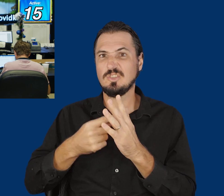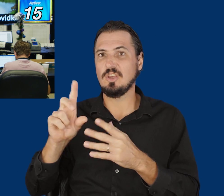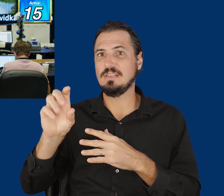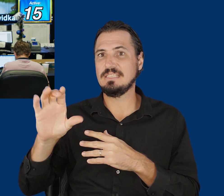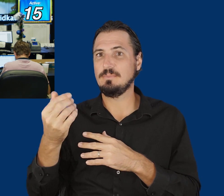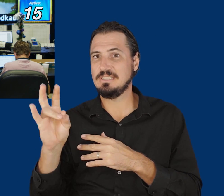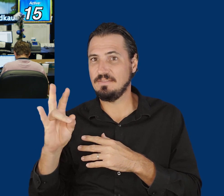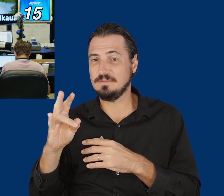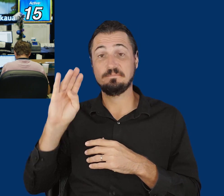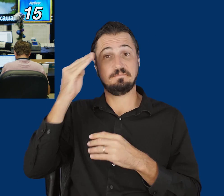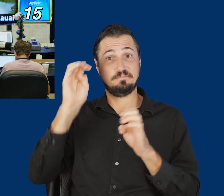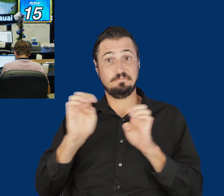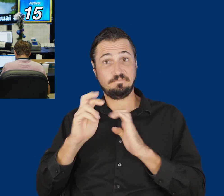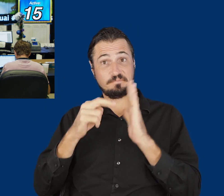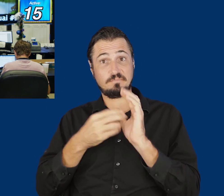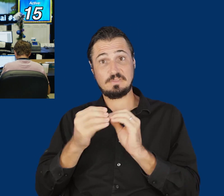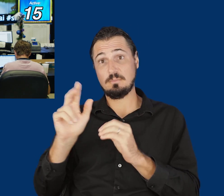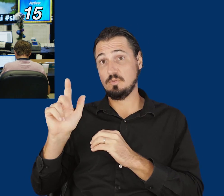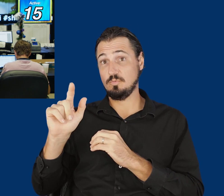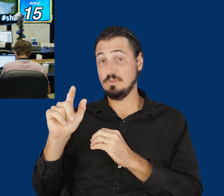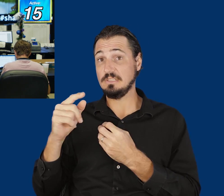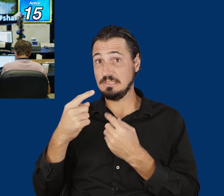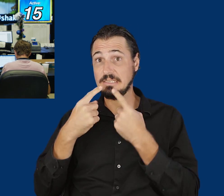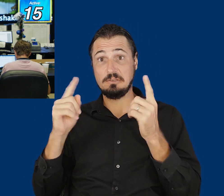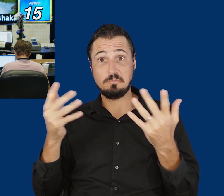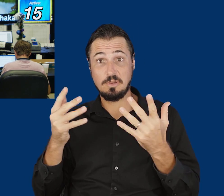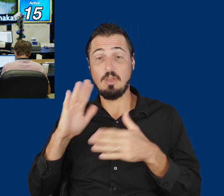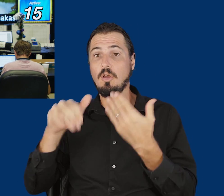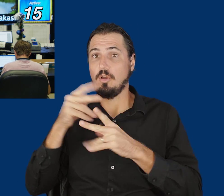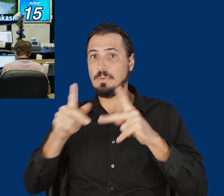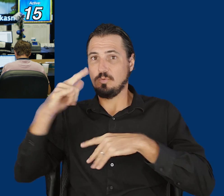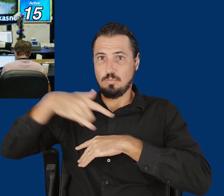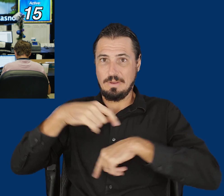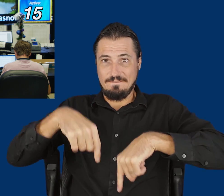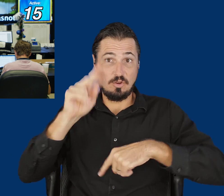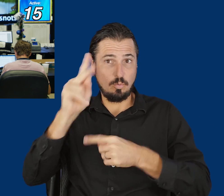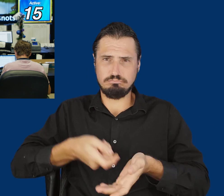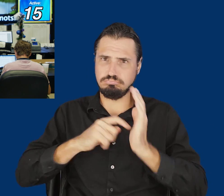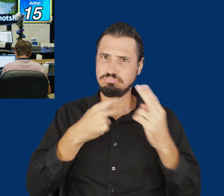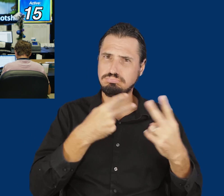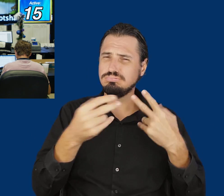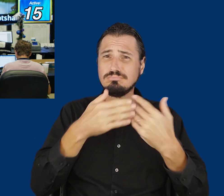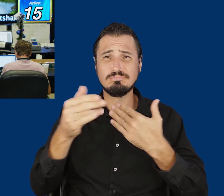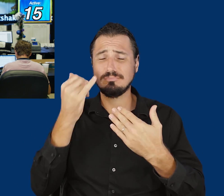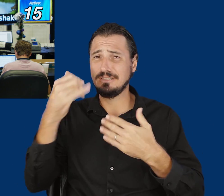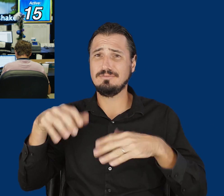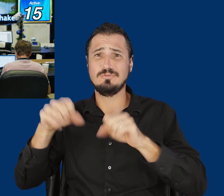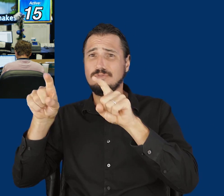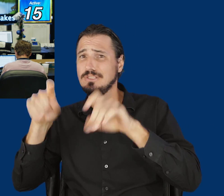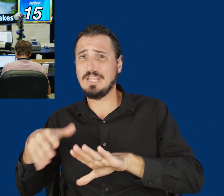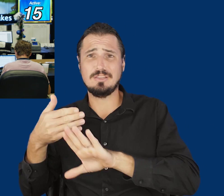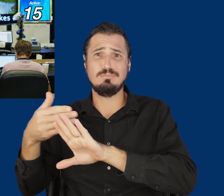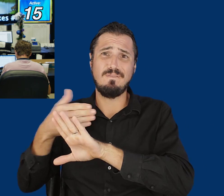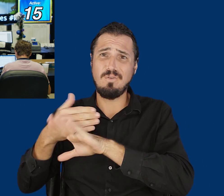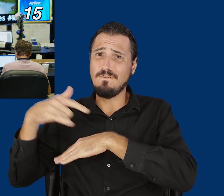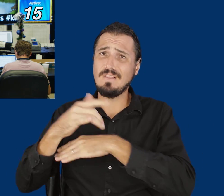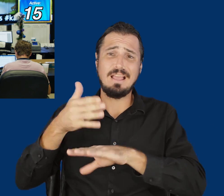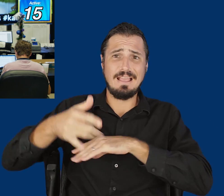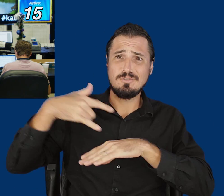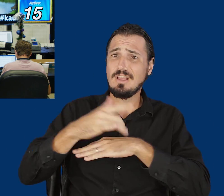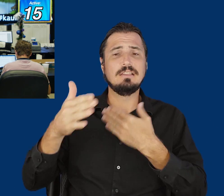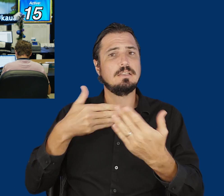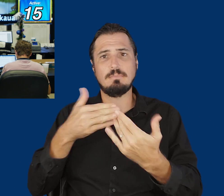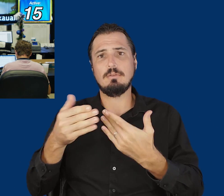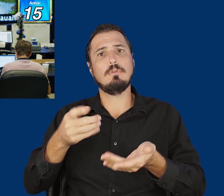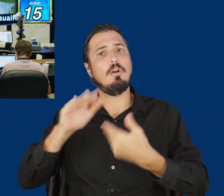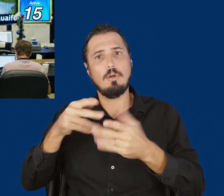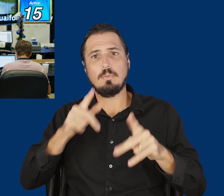Emergency Rule 23, all travelers arriving on Kauai are subject to a mandatory quarantine, regardless of any pre- or post-travel test. The quarantine includes visitors AND residents who are